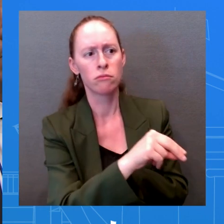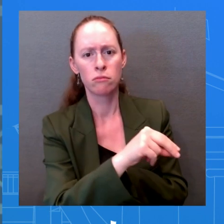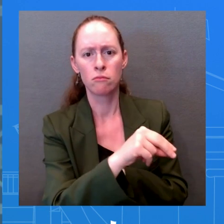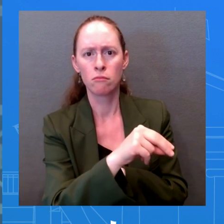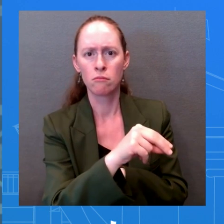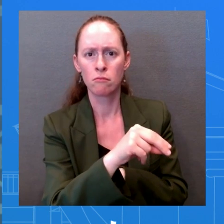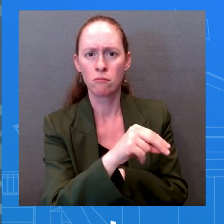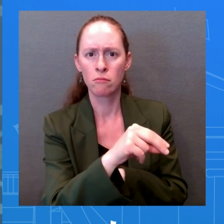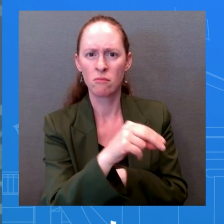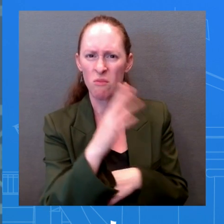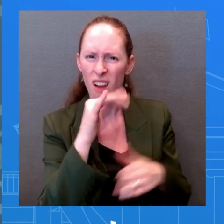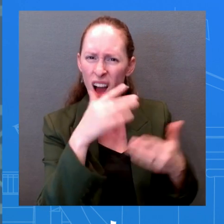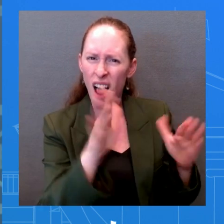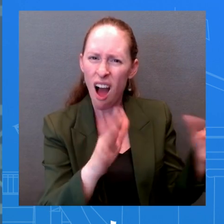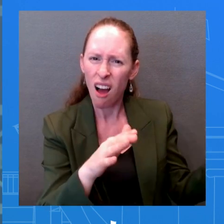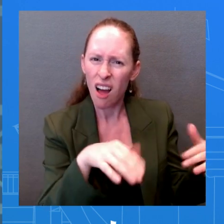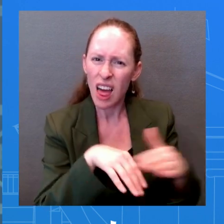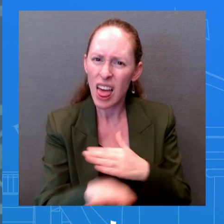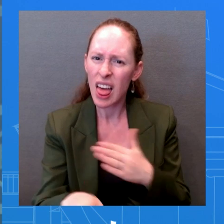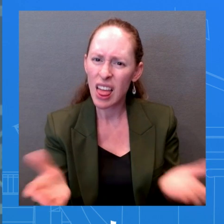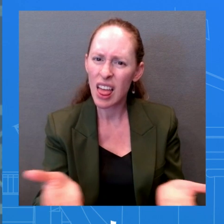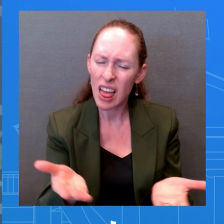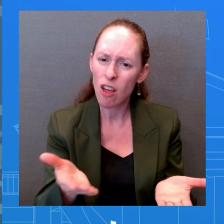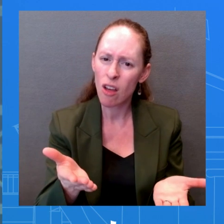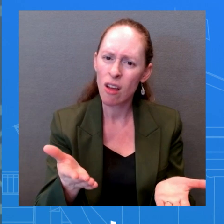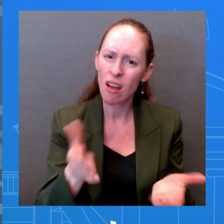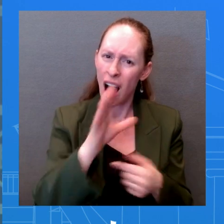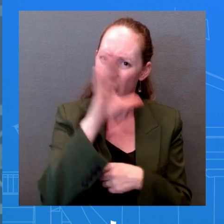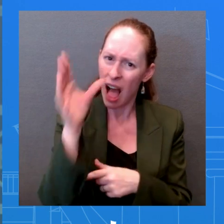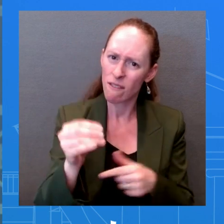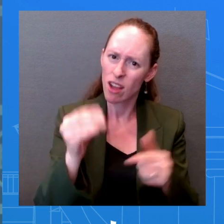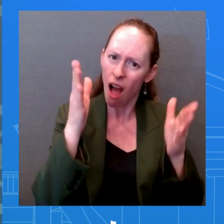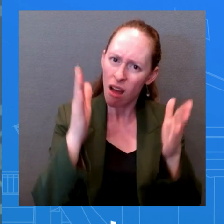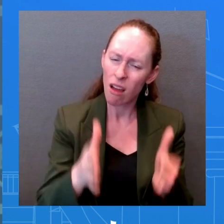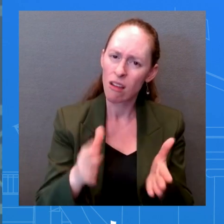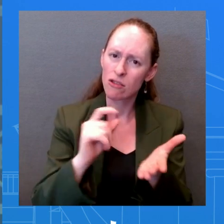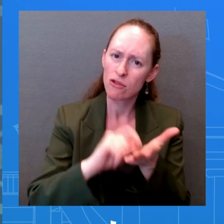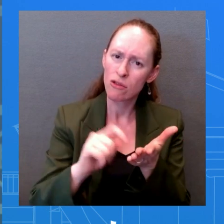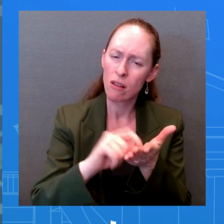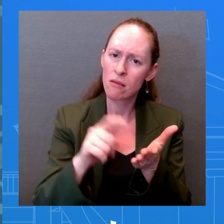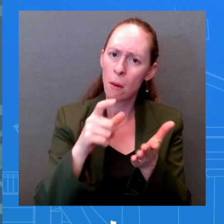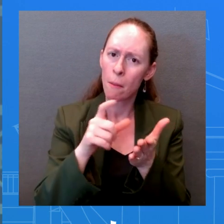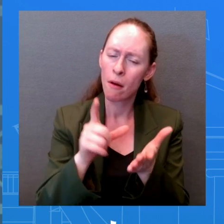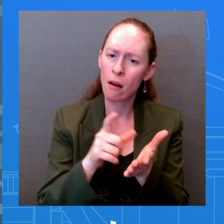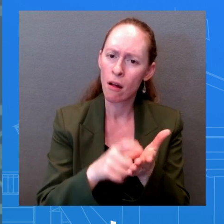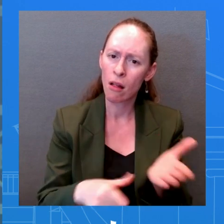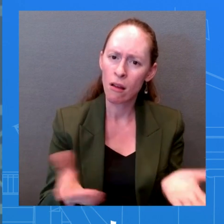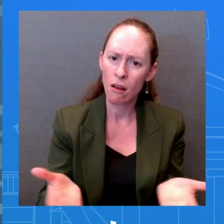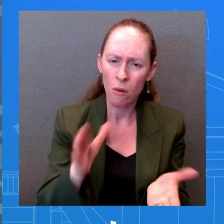Ms. Jean-Pierre: Let me check into that because that is -- that is a serious claim. And we take those claims very seriously, obviously.